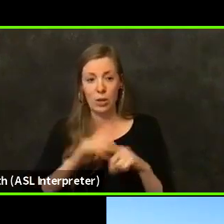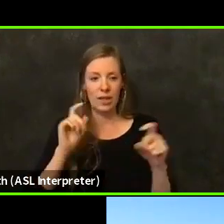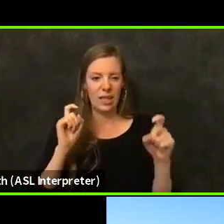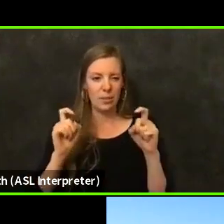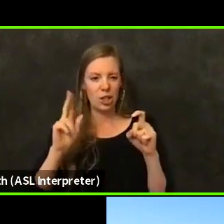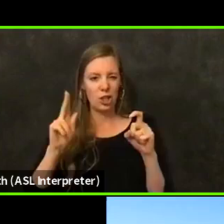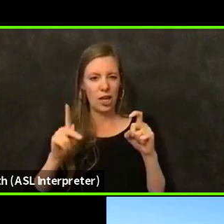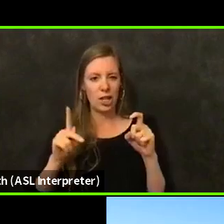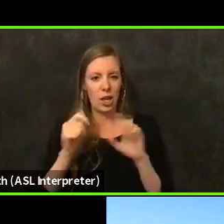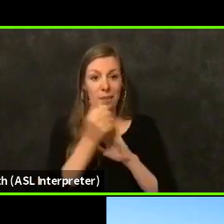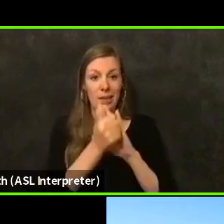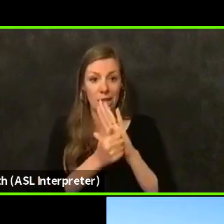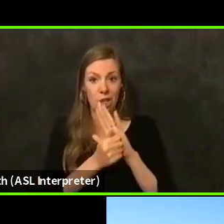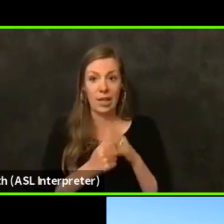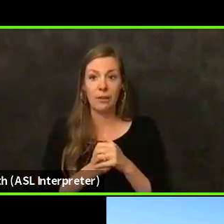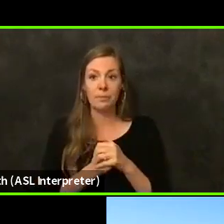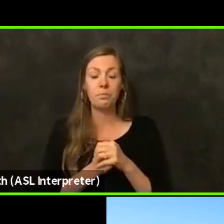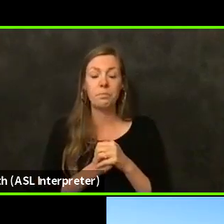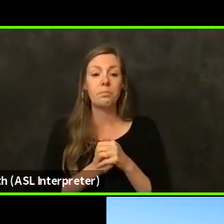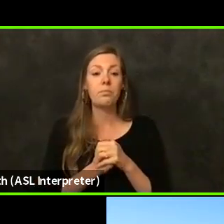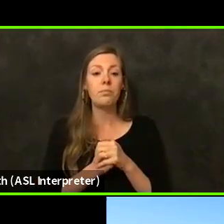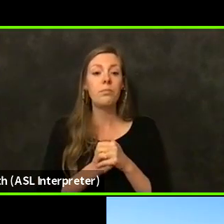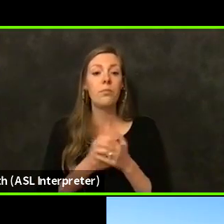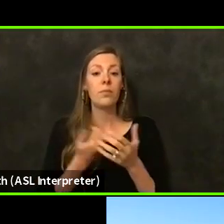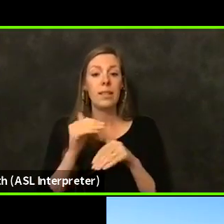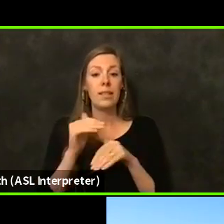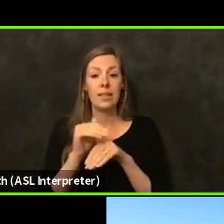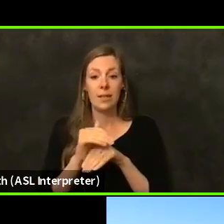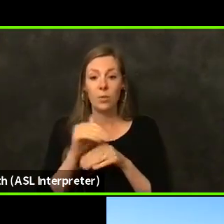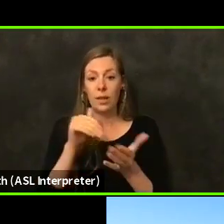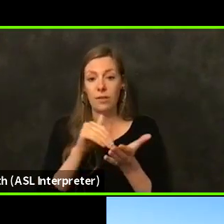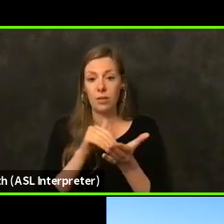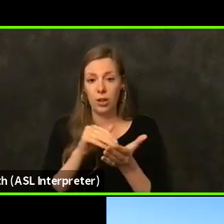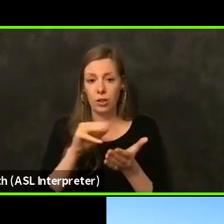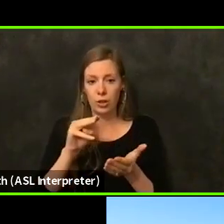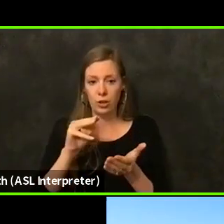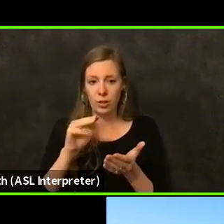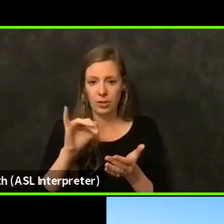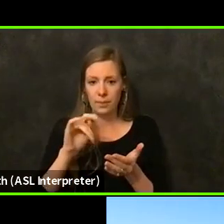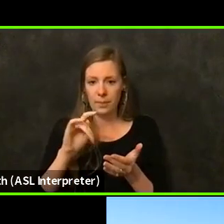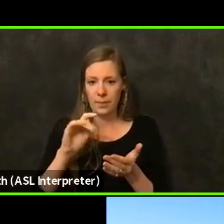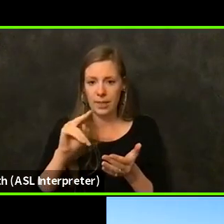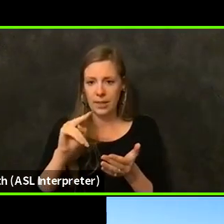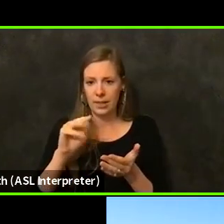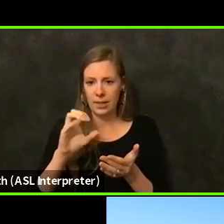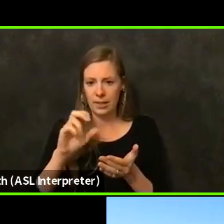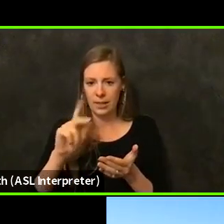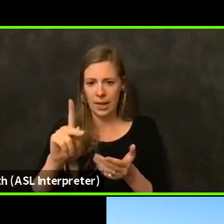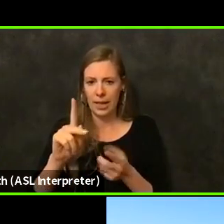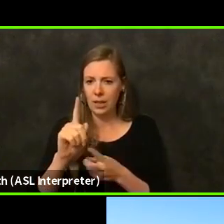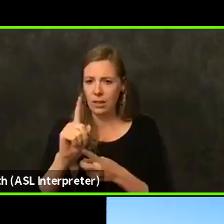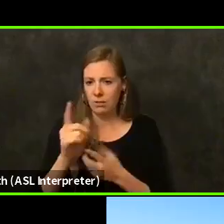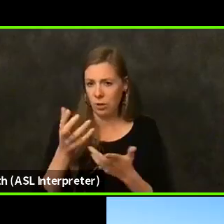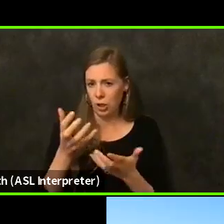And I do know that we are also joined this evening by Dr. Mitnik. And I'm wondering, Dr. Mitnik, if you might like to just share a